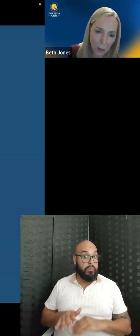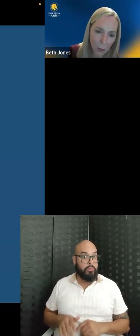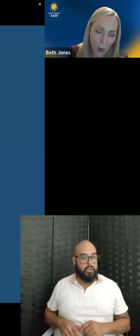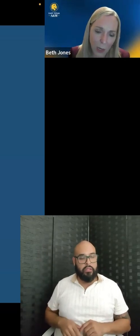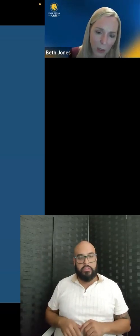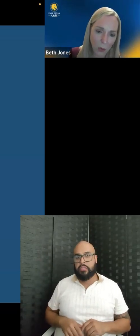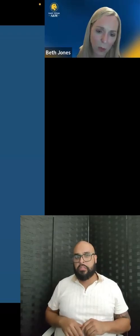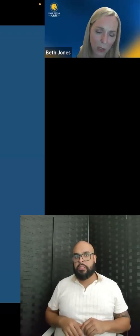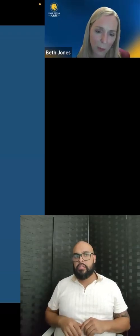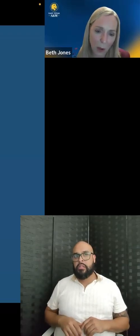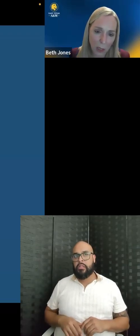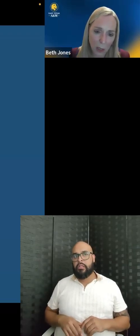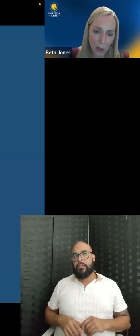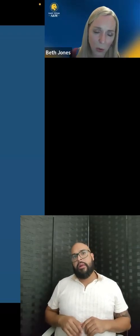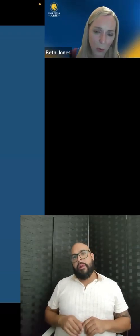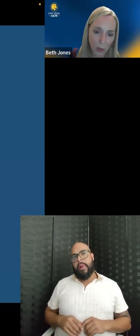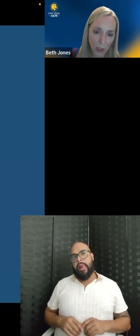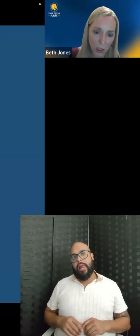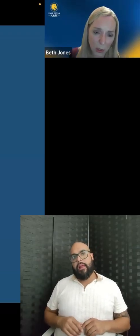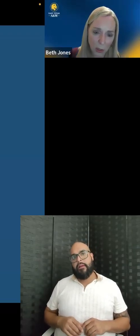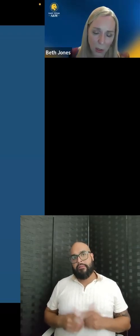the way a student's responding to intervention.